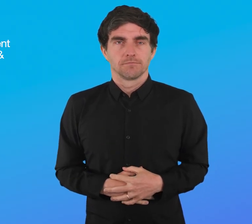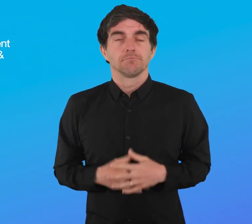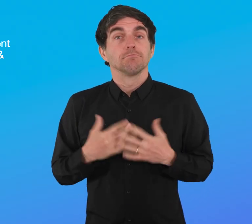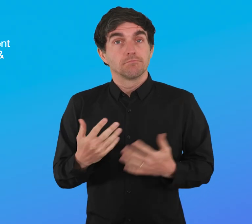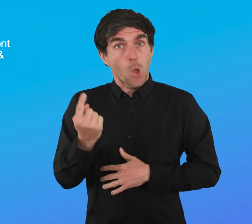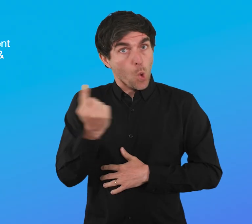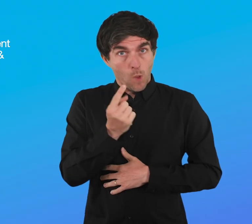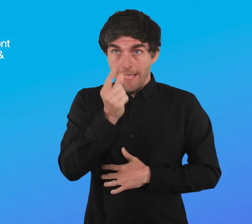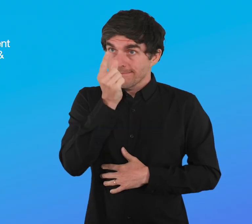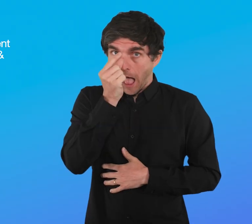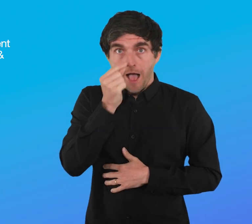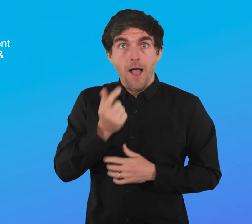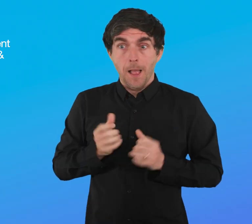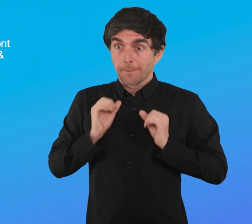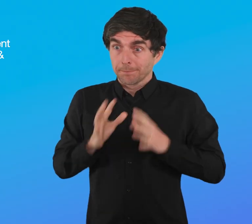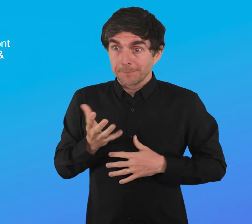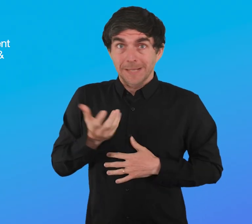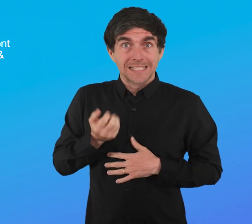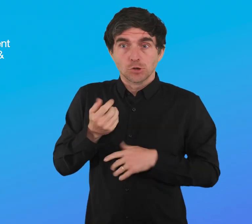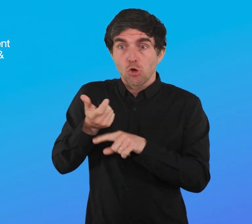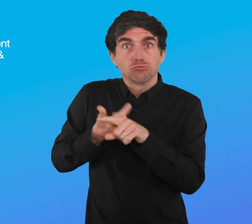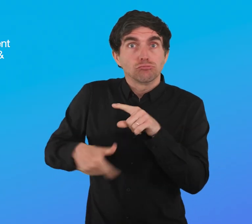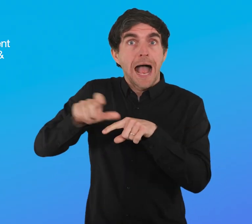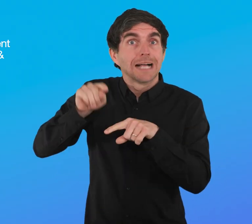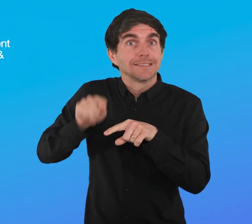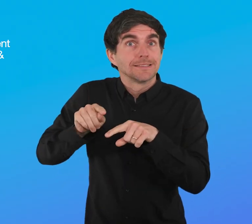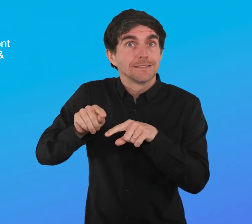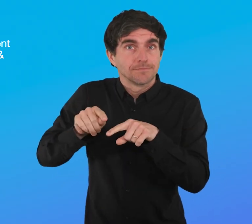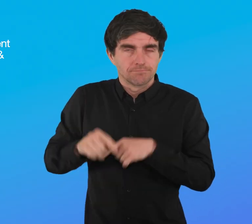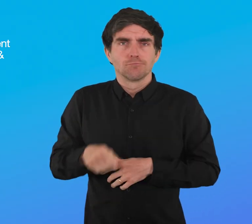Who can get Pension Credit